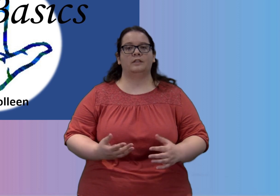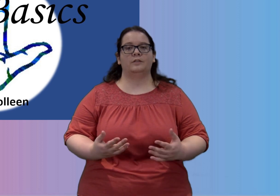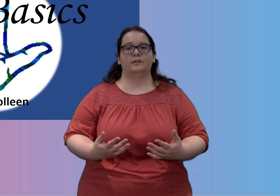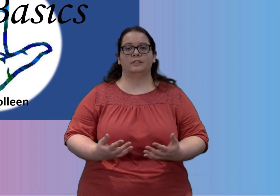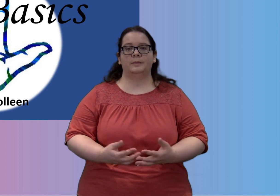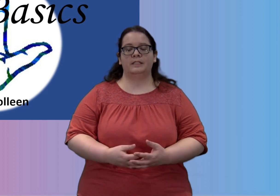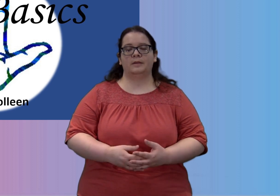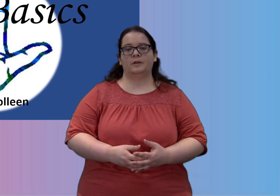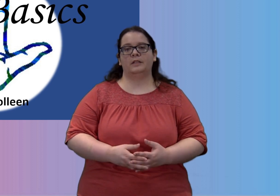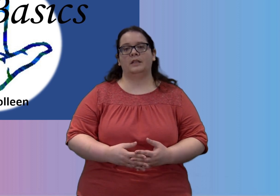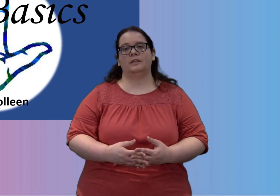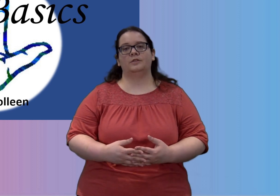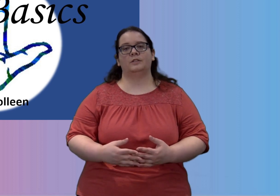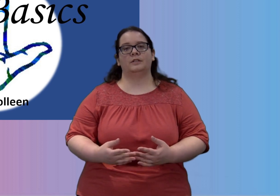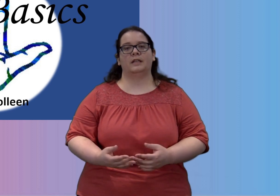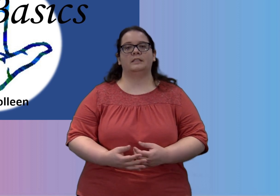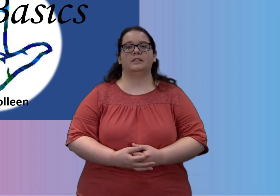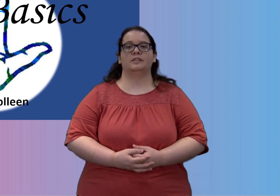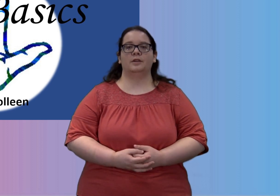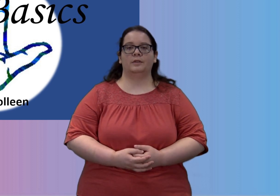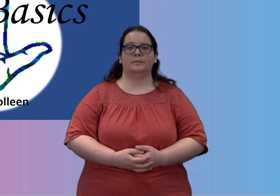you first meet someone and you are trying to get to know them.